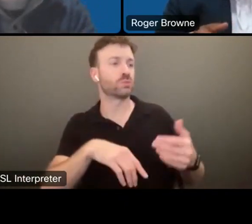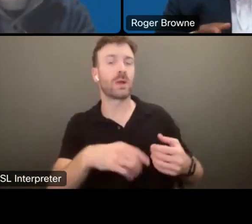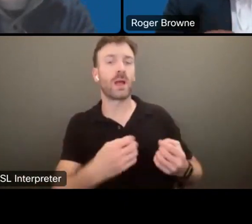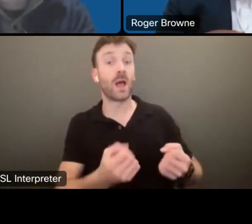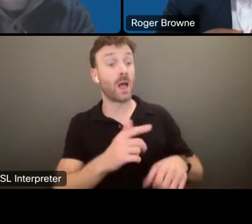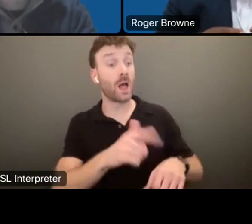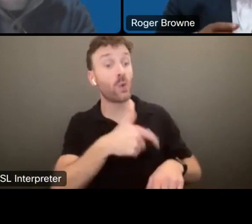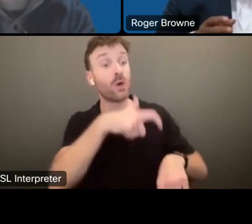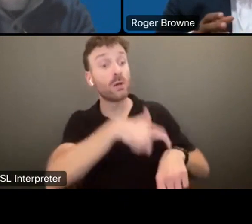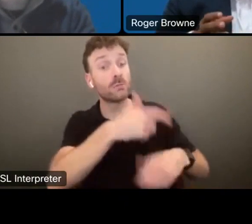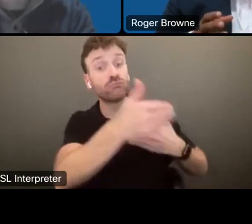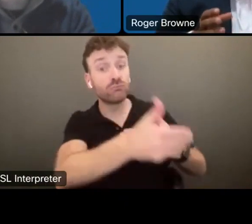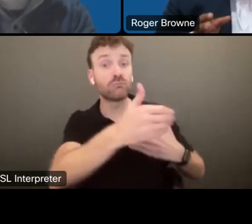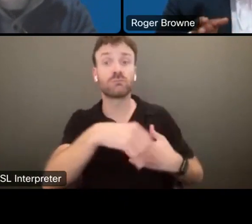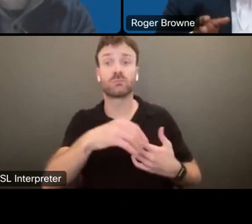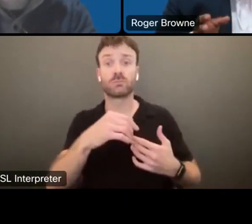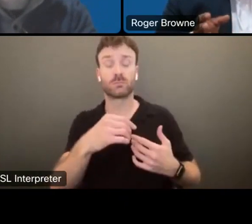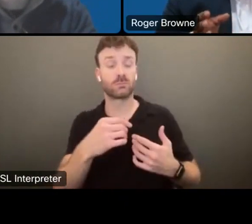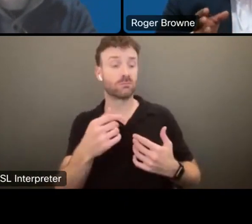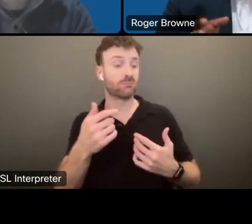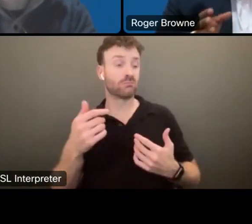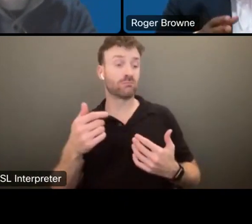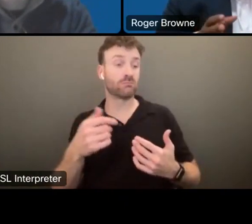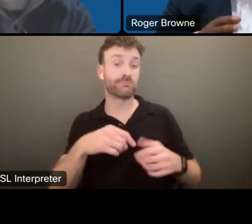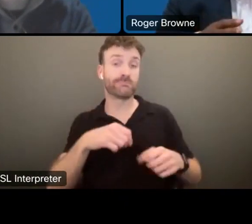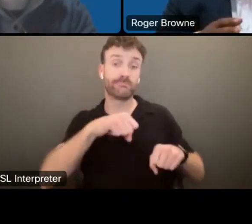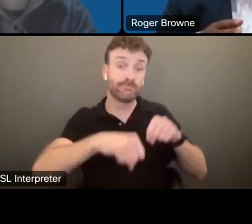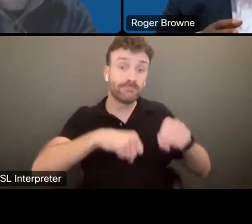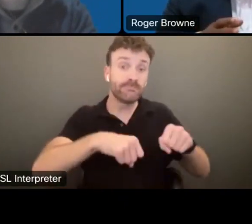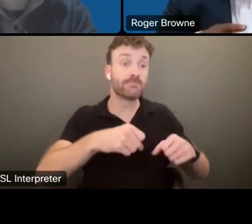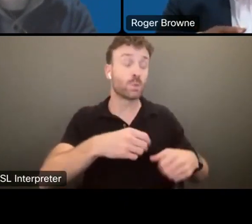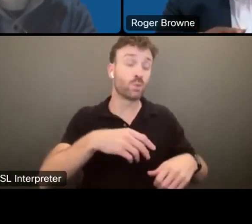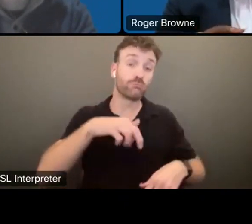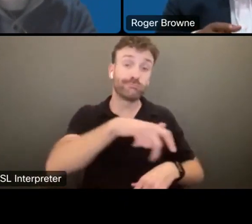of those closures and whether or not cycling or pedestrian infrastructure is impacted,